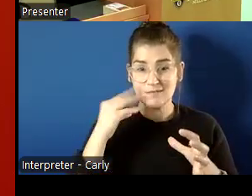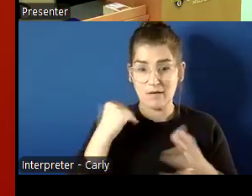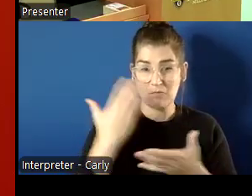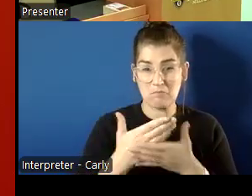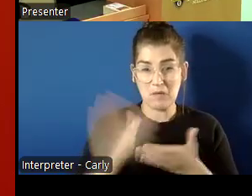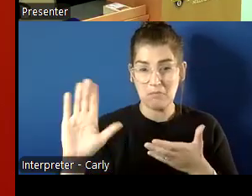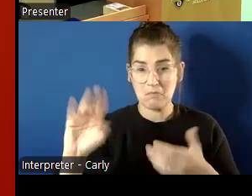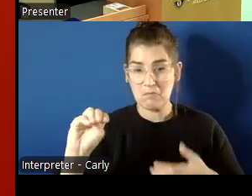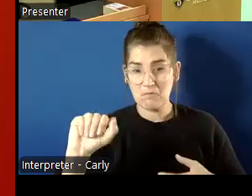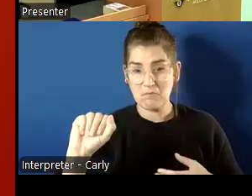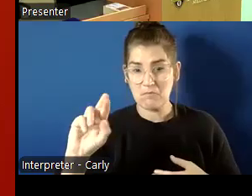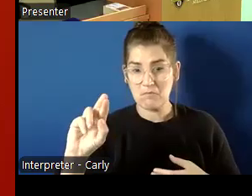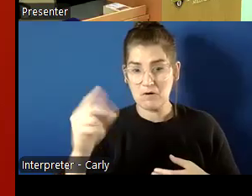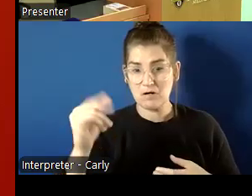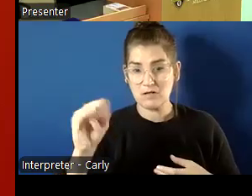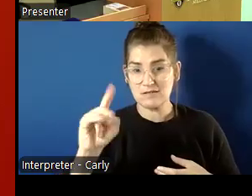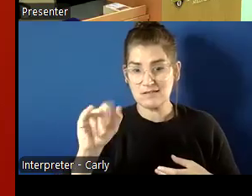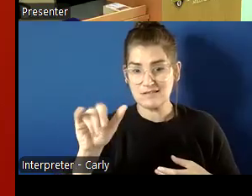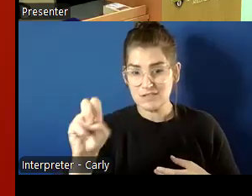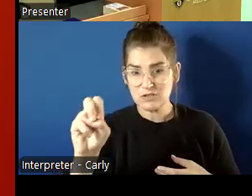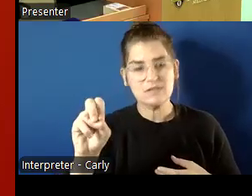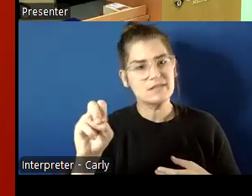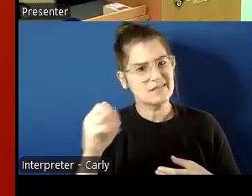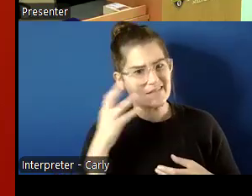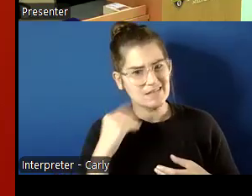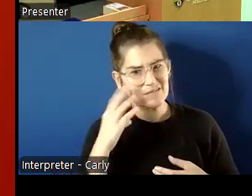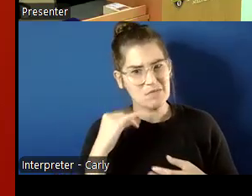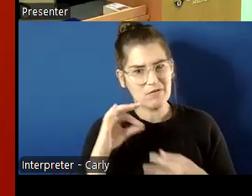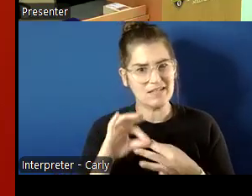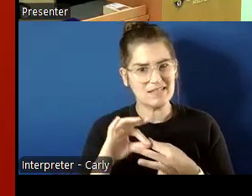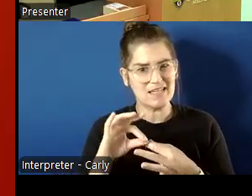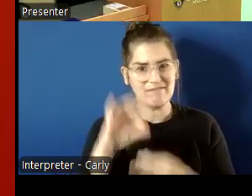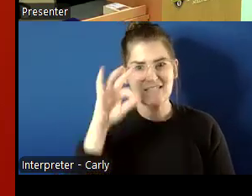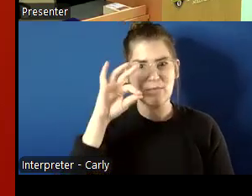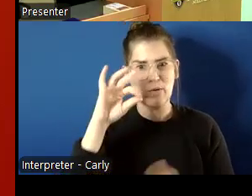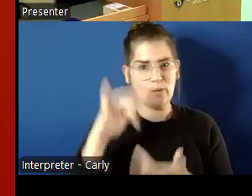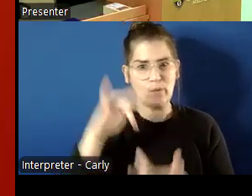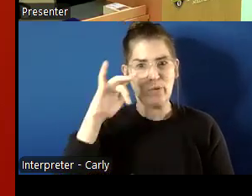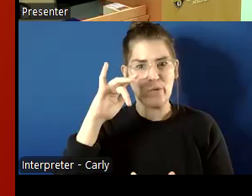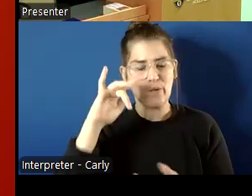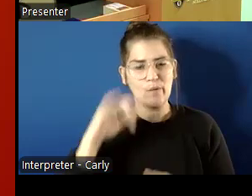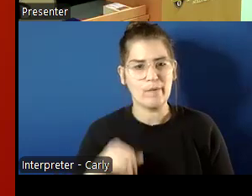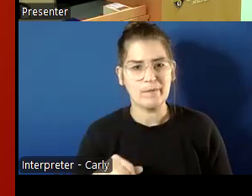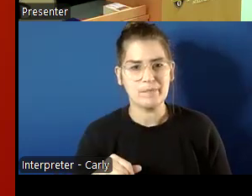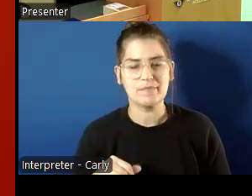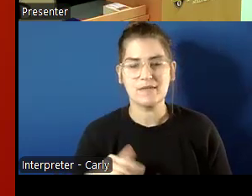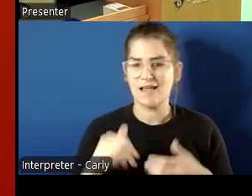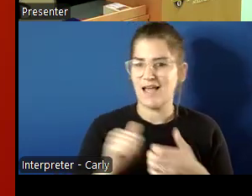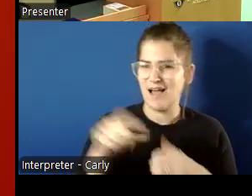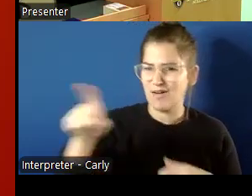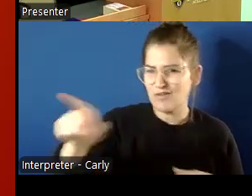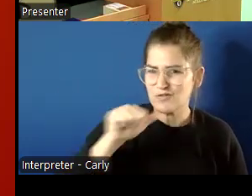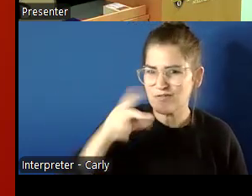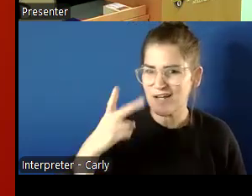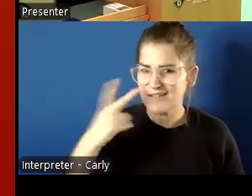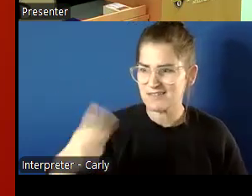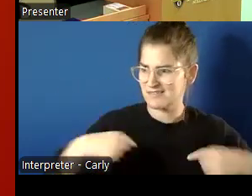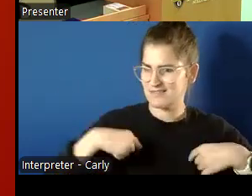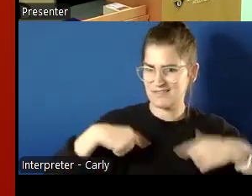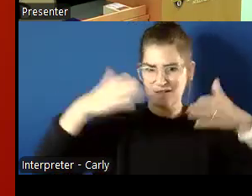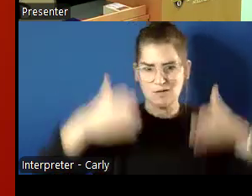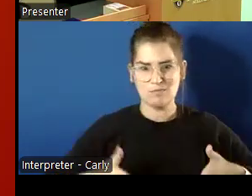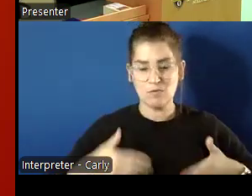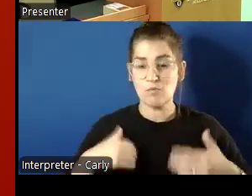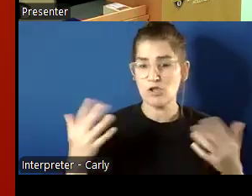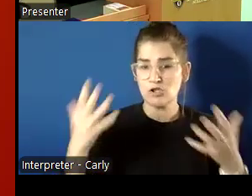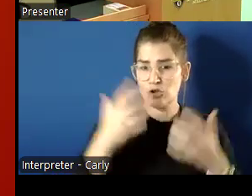I know that seems not possible. How do you not see that I am a person with a darker hued skin tone?